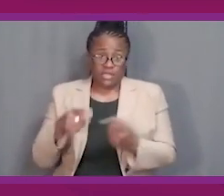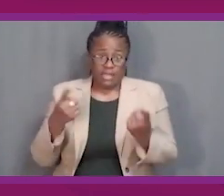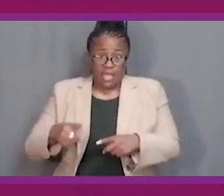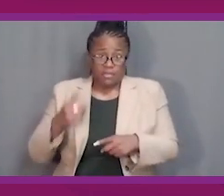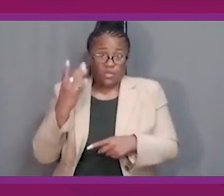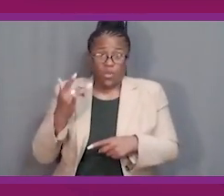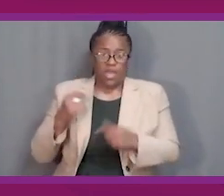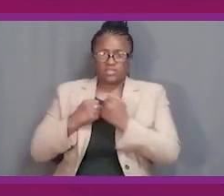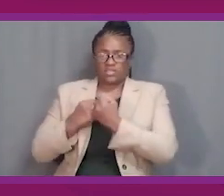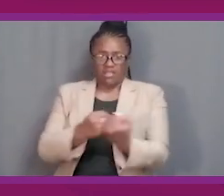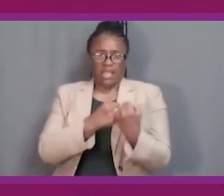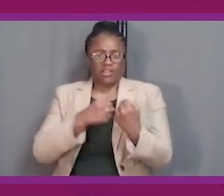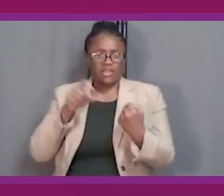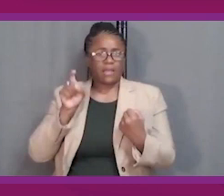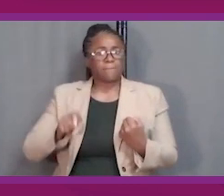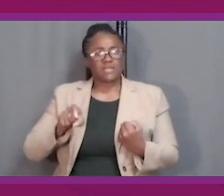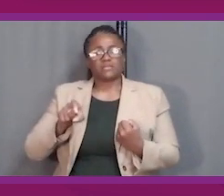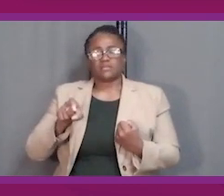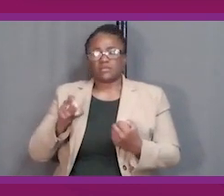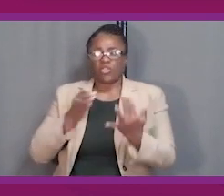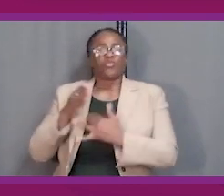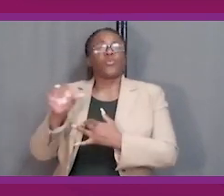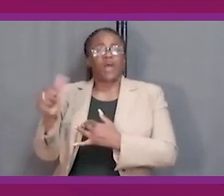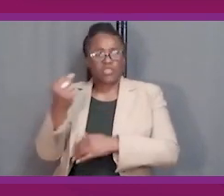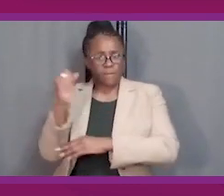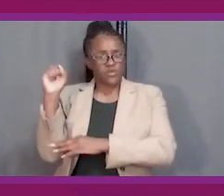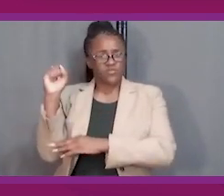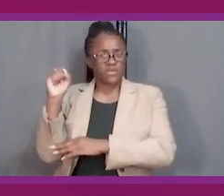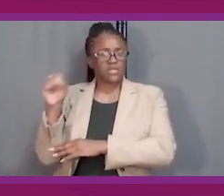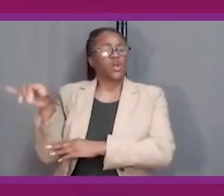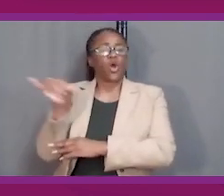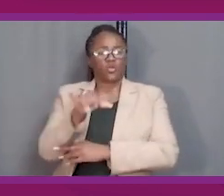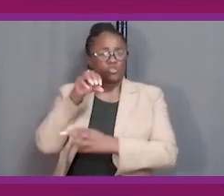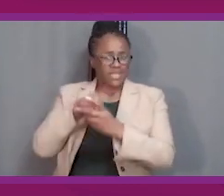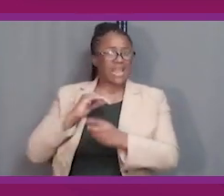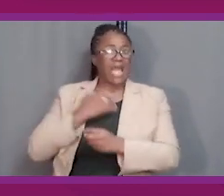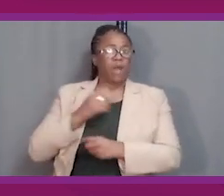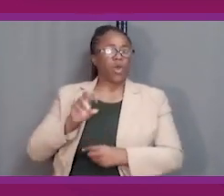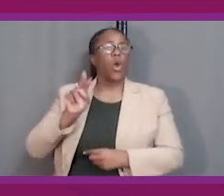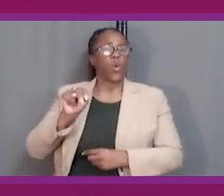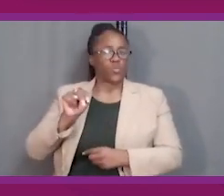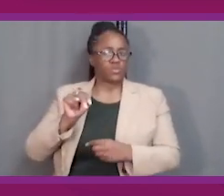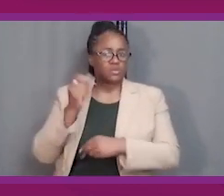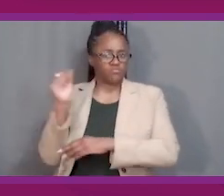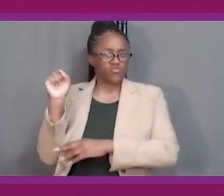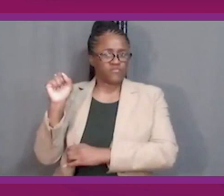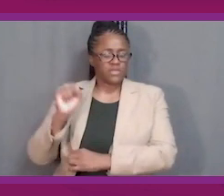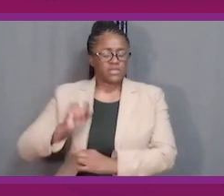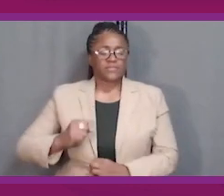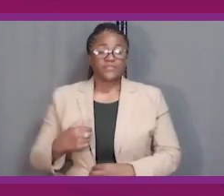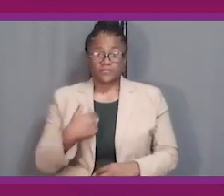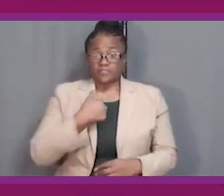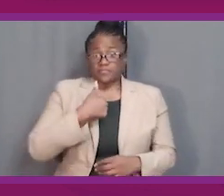Marcie Roth: Well, and I am convinced that what we know to be